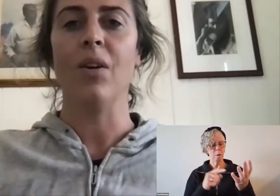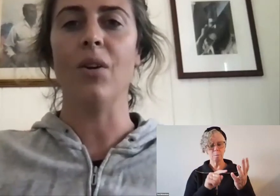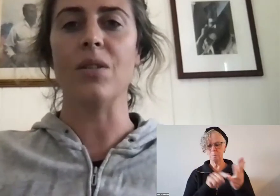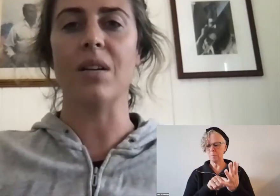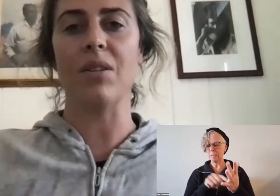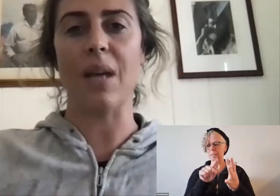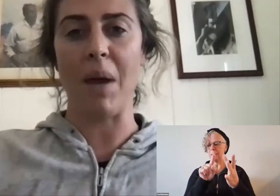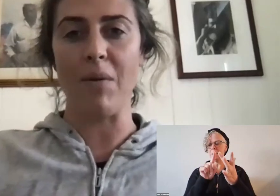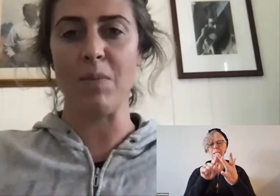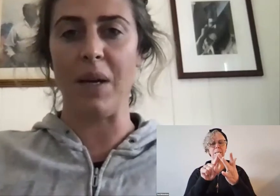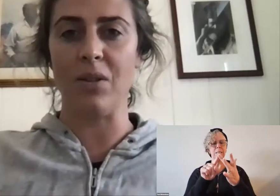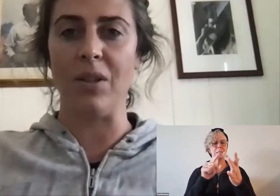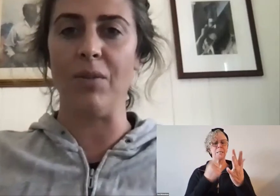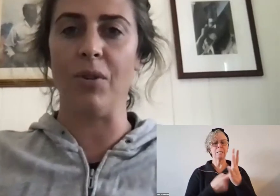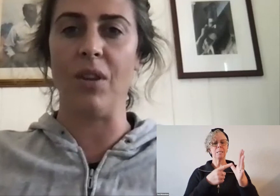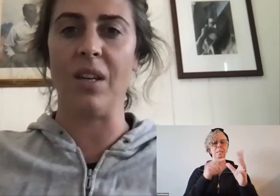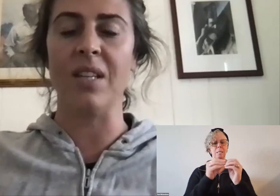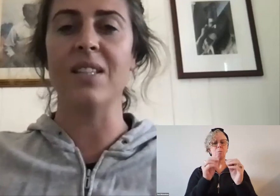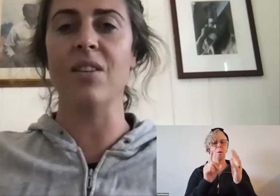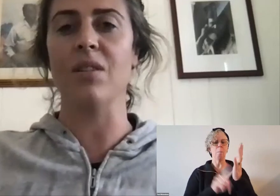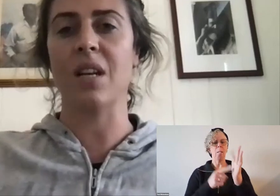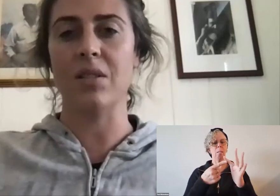whose Elders I pay respect to for the continuous custodianship